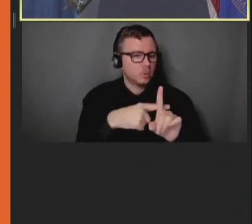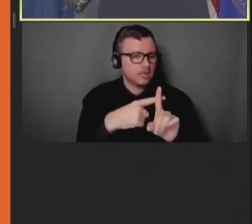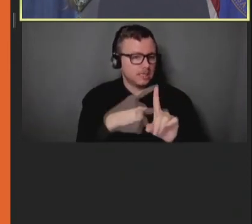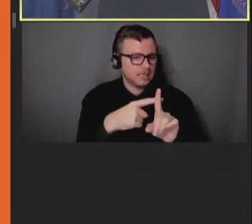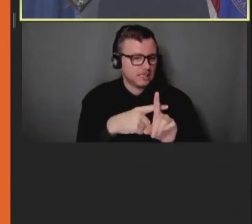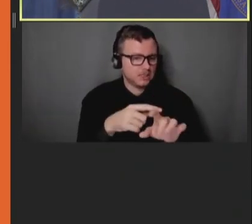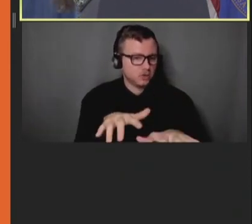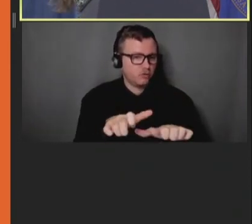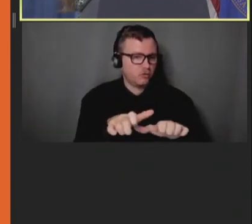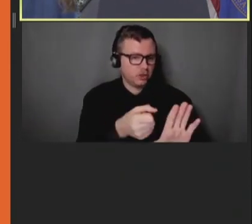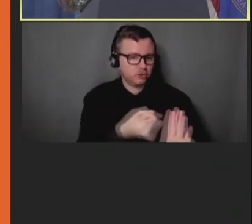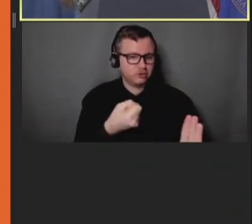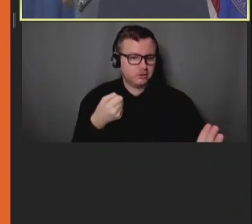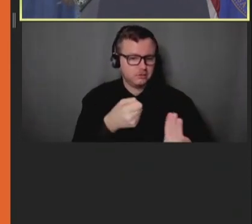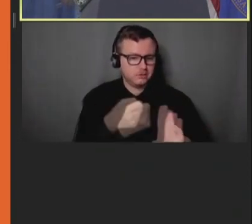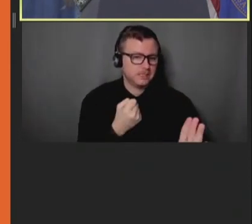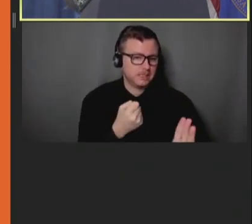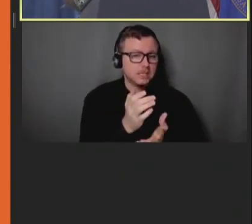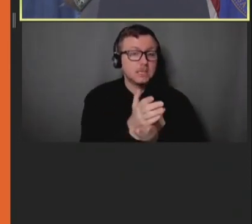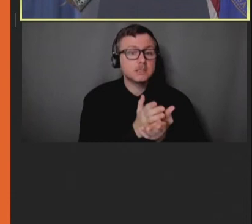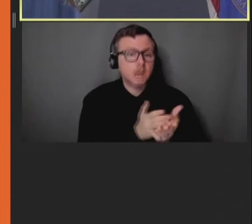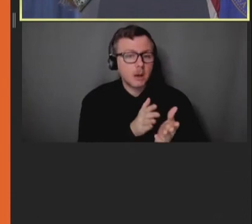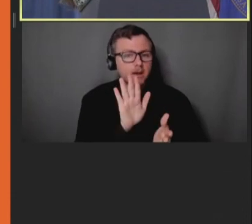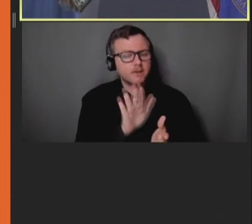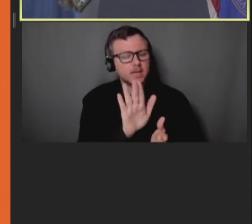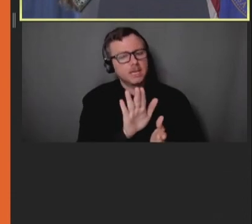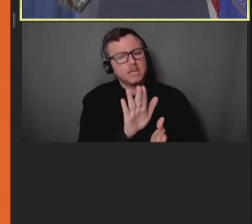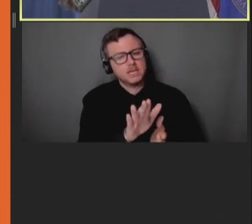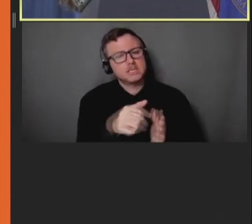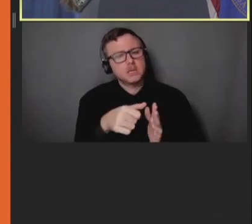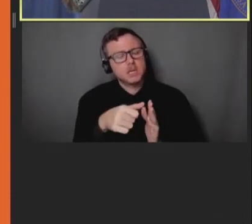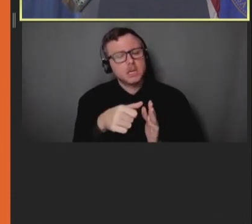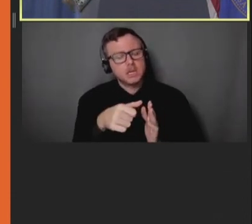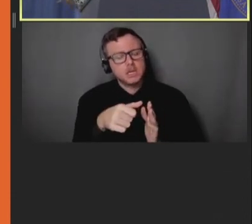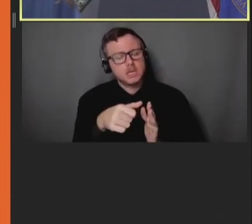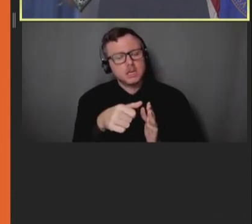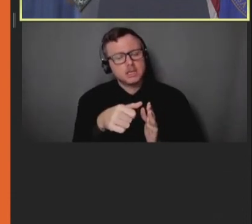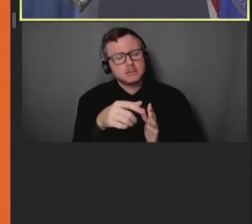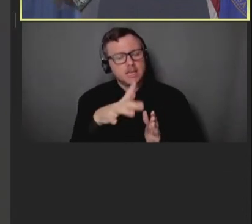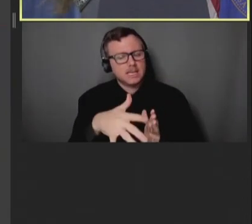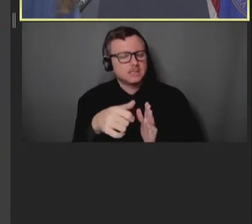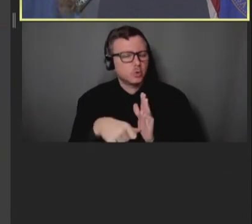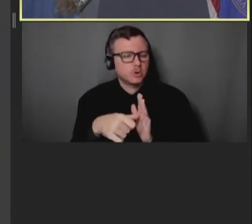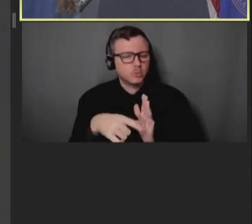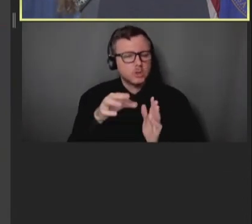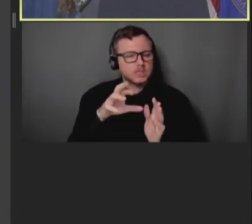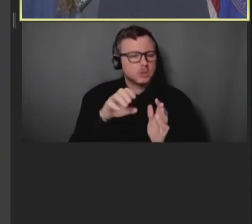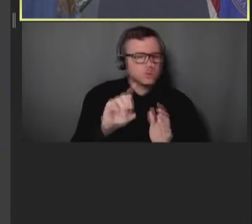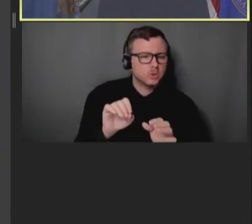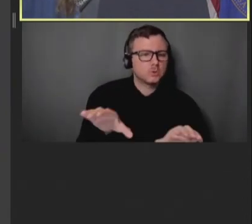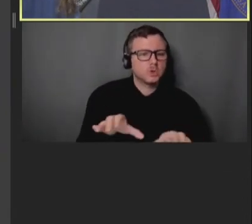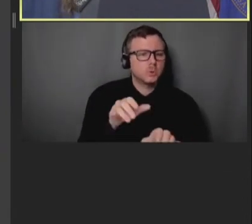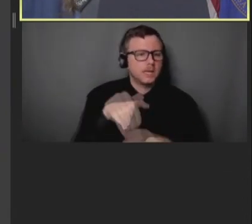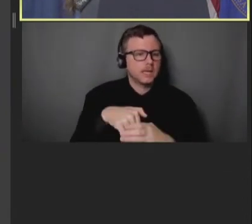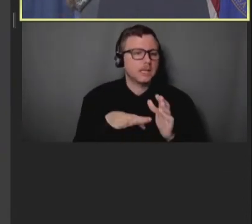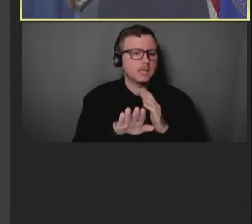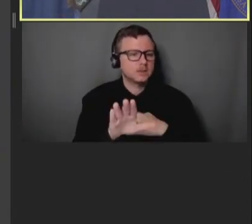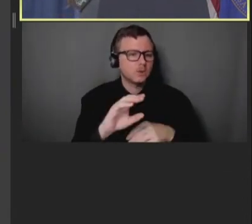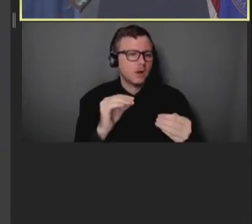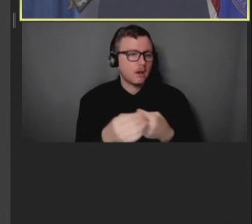some of the procedures that he does within his office. So, we had our location. This is my